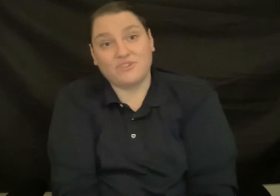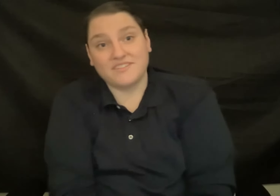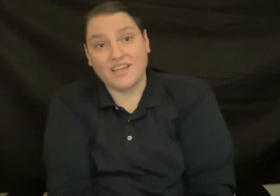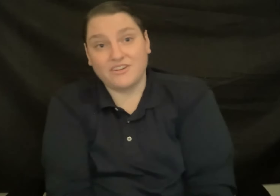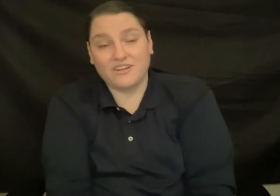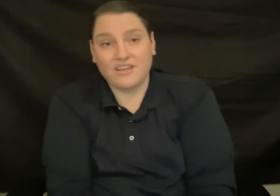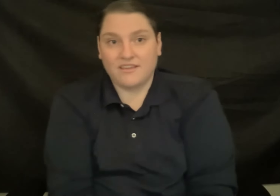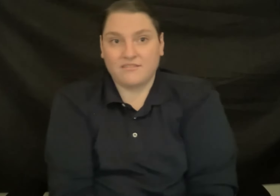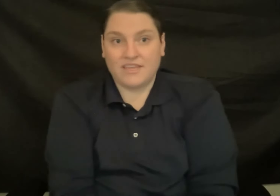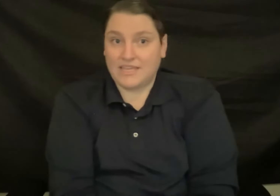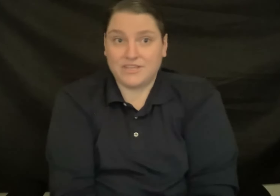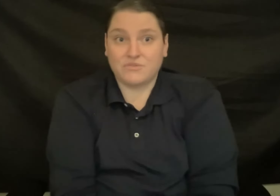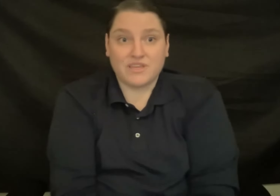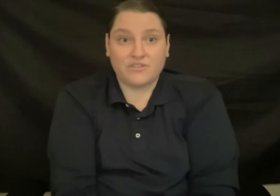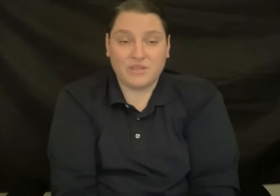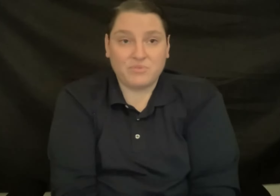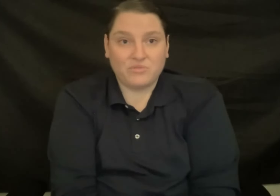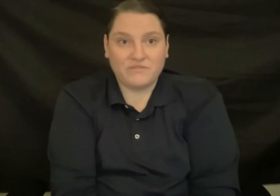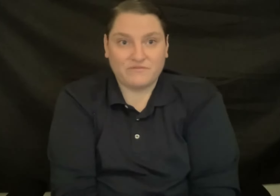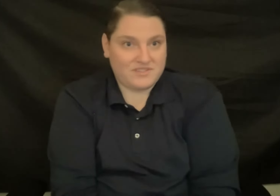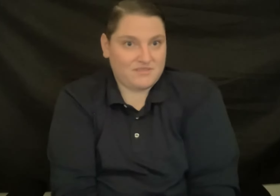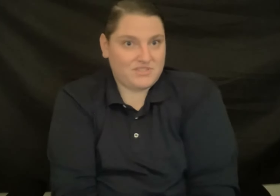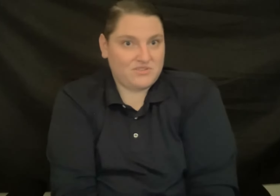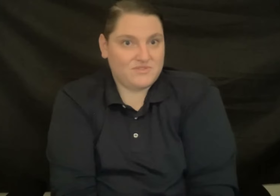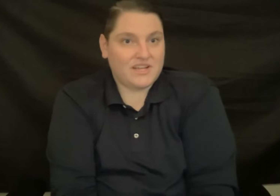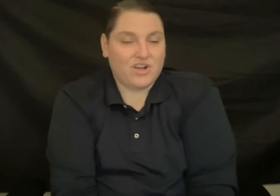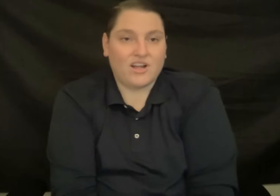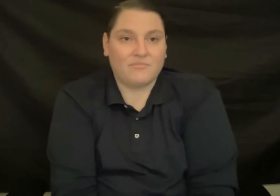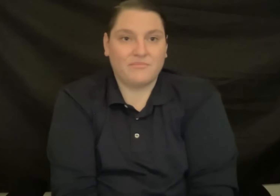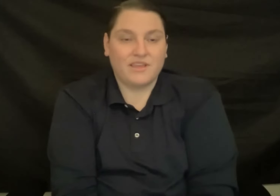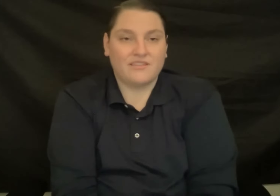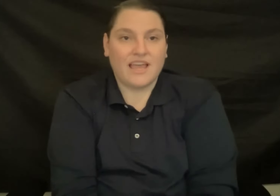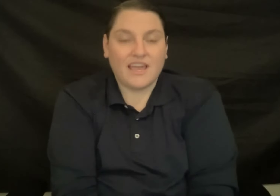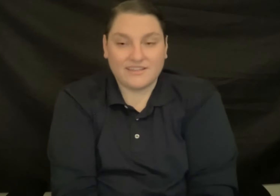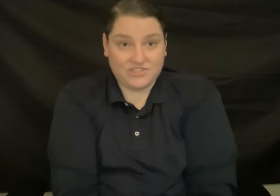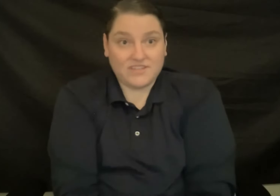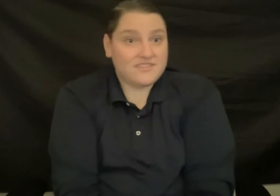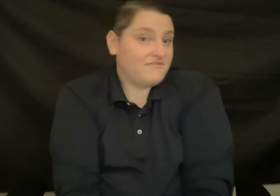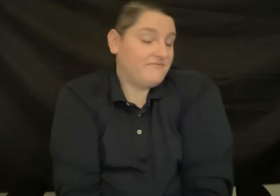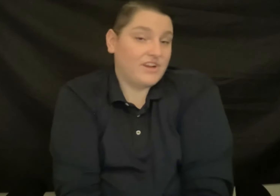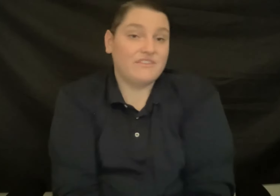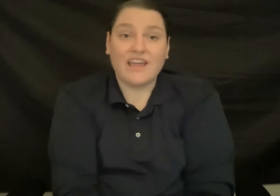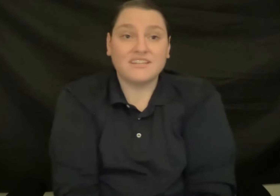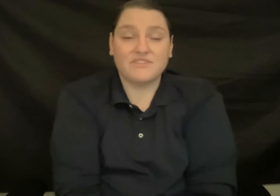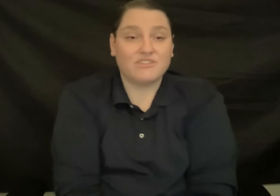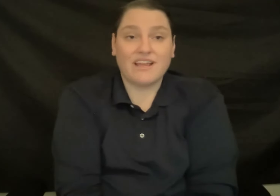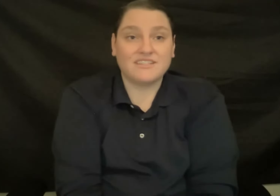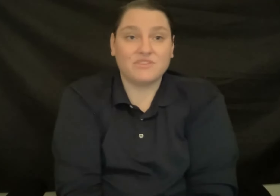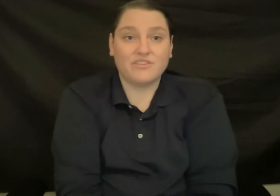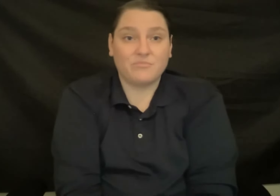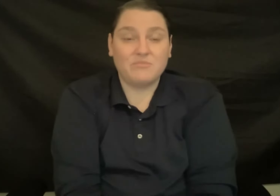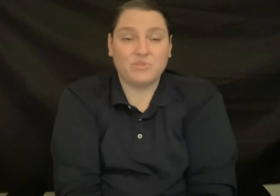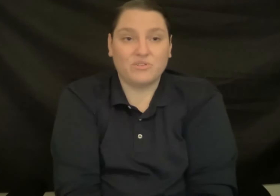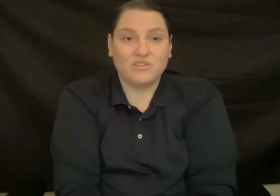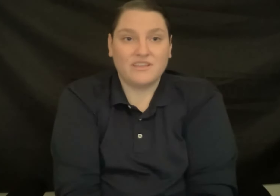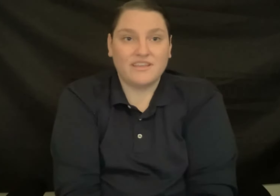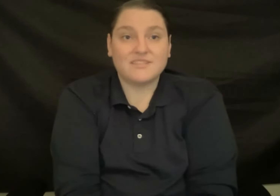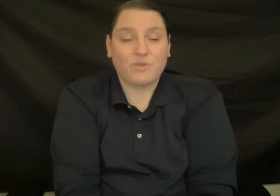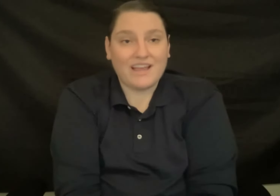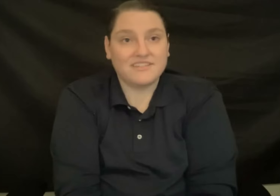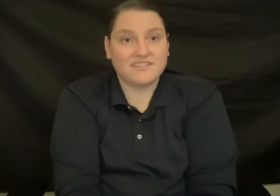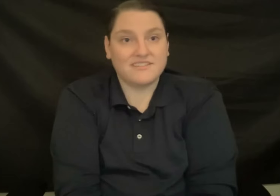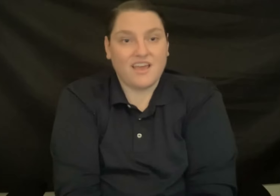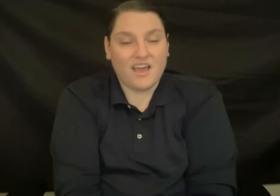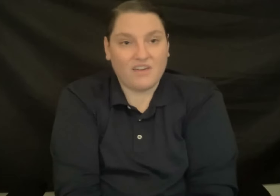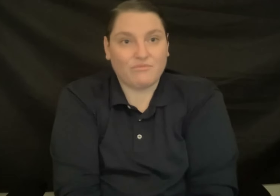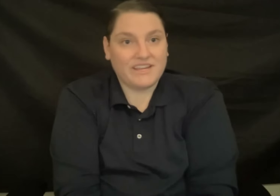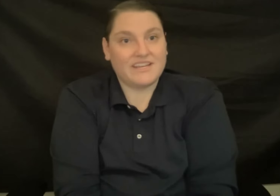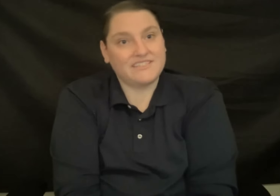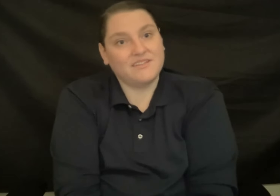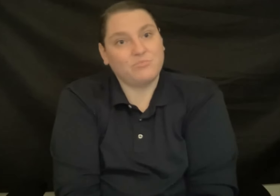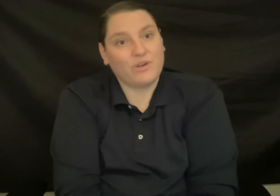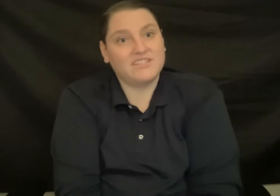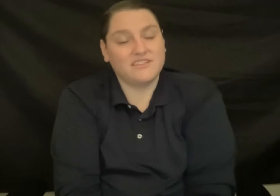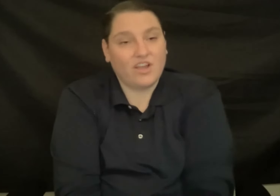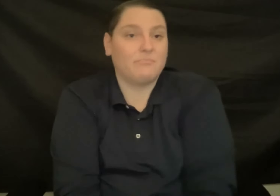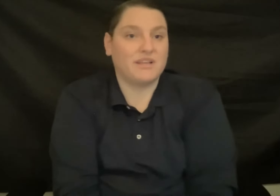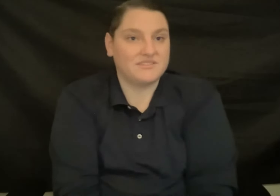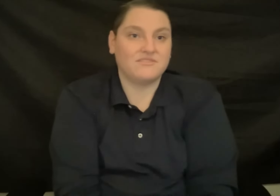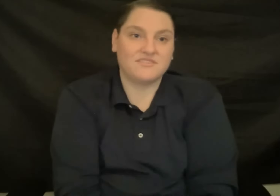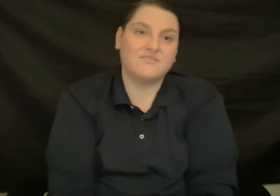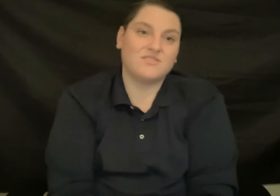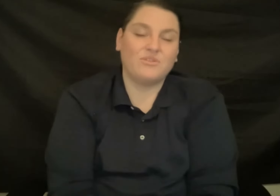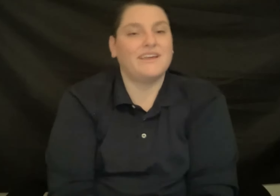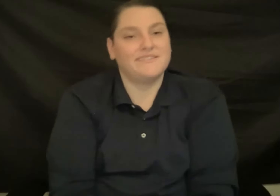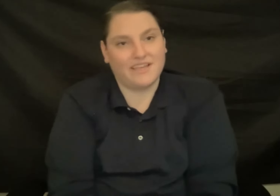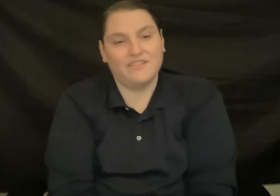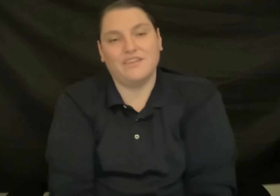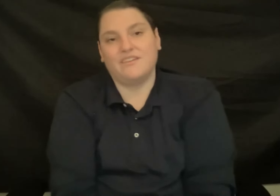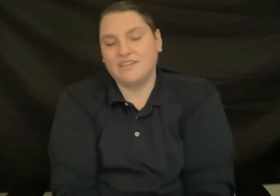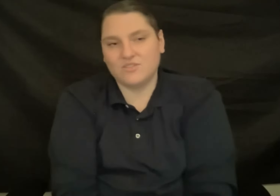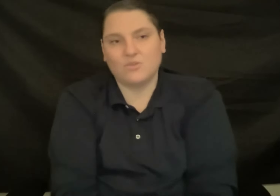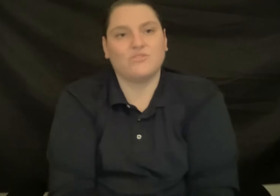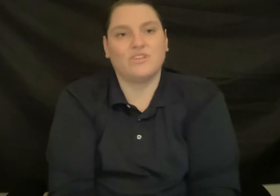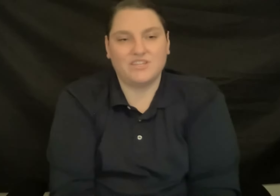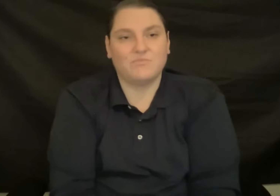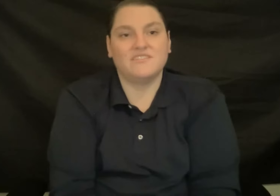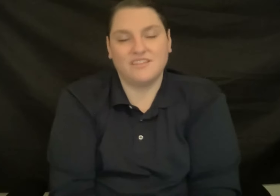Others can help you, and maybe help people be more motivated to move their bodies, and relearn some skills that may have been lost as the result of a stroke.